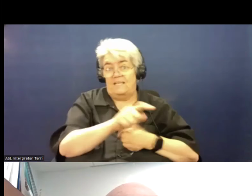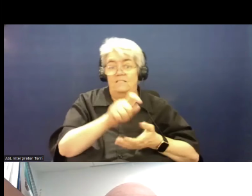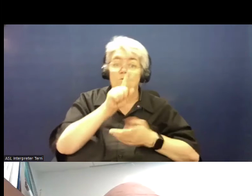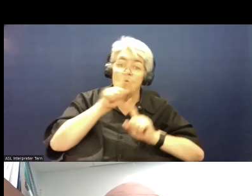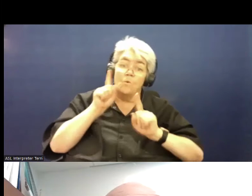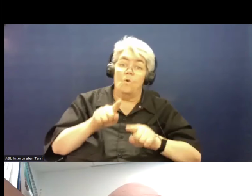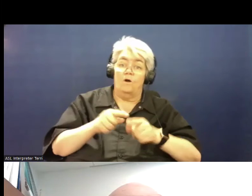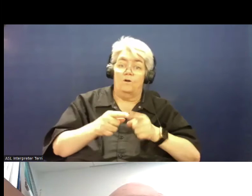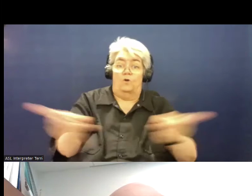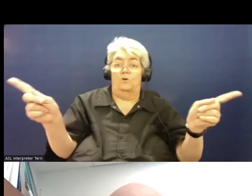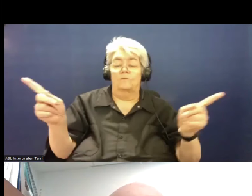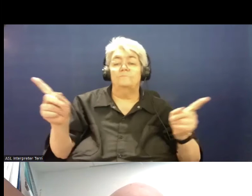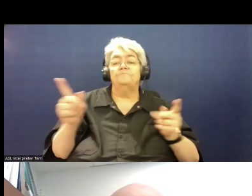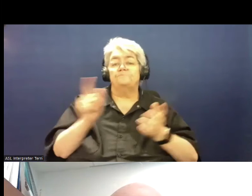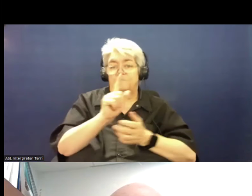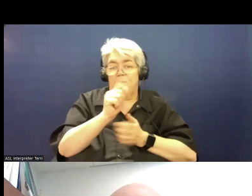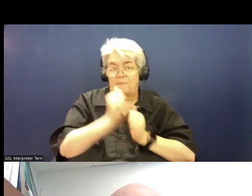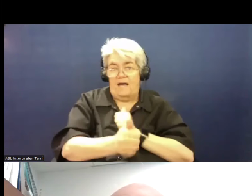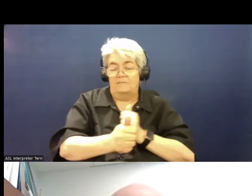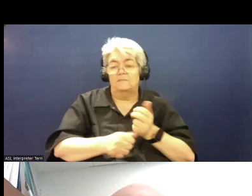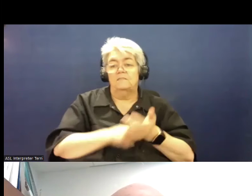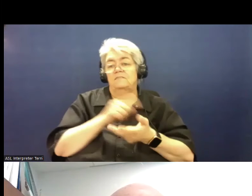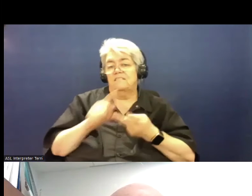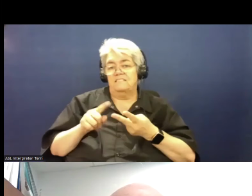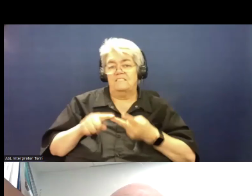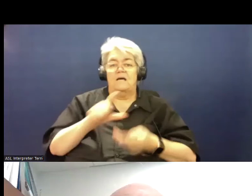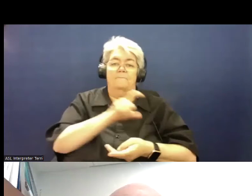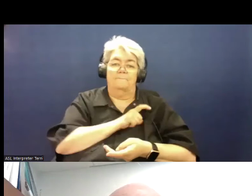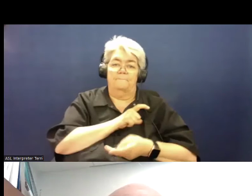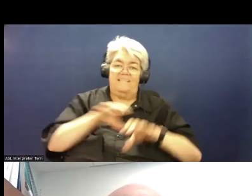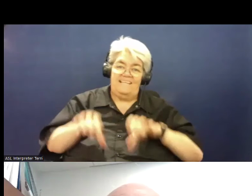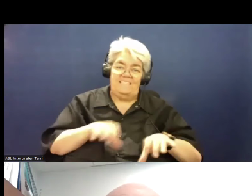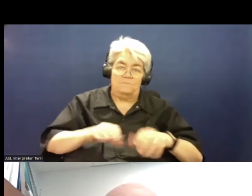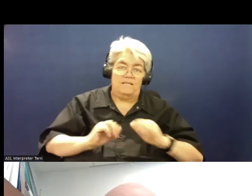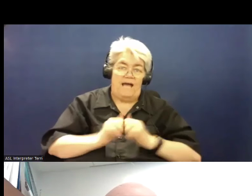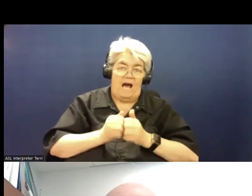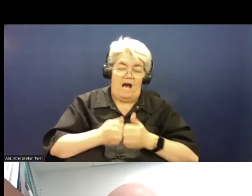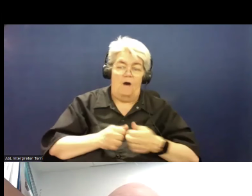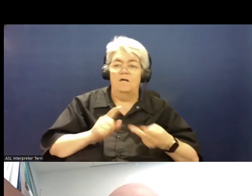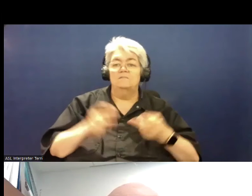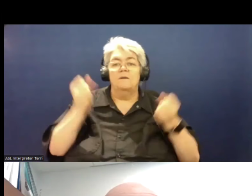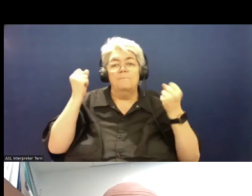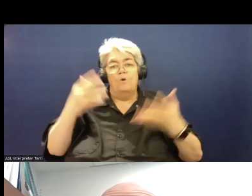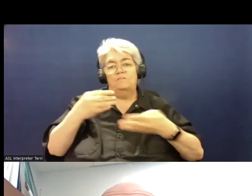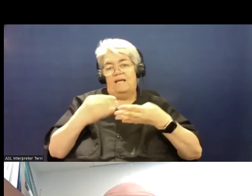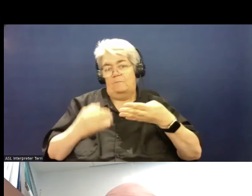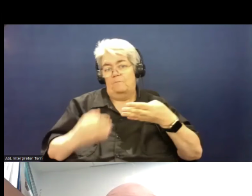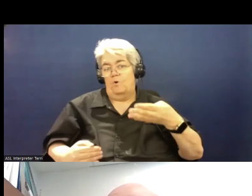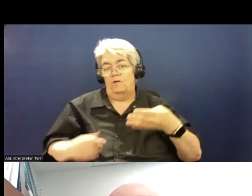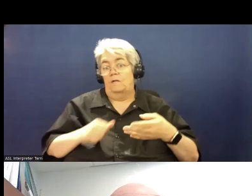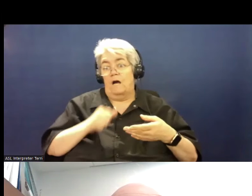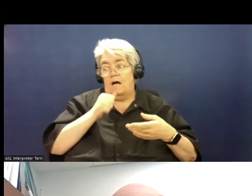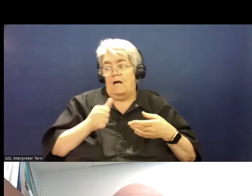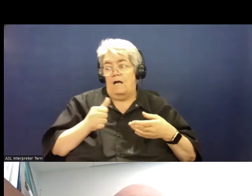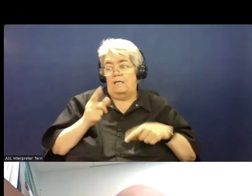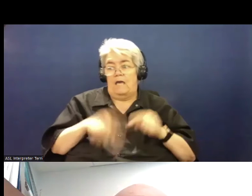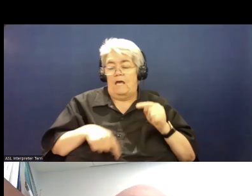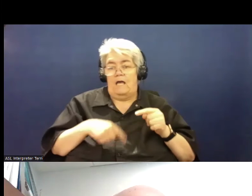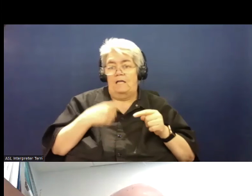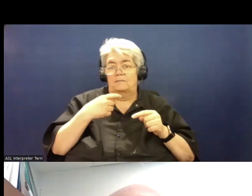THIS IS A MULTI-EXECUTIVE ORDER. I AM NOT CHARACTERIZED FOR